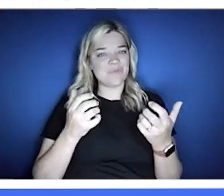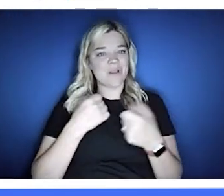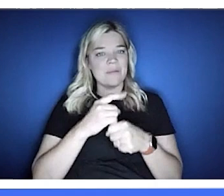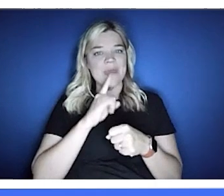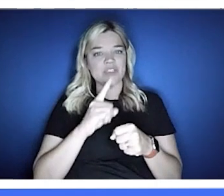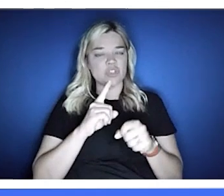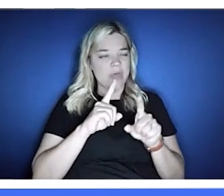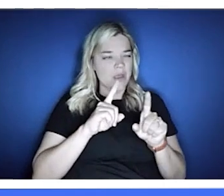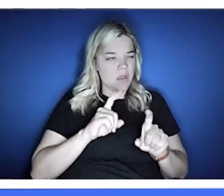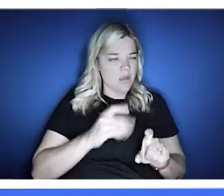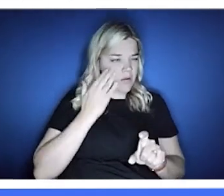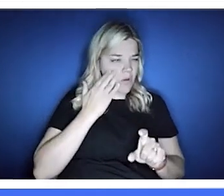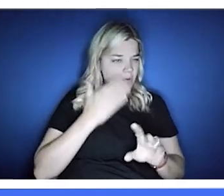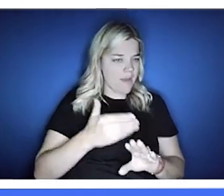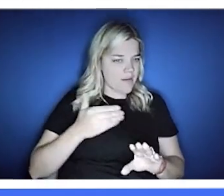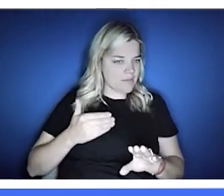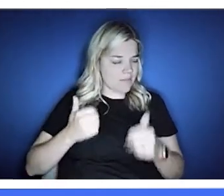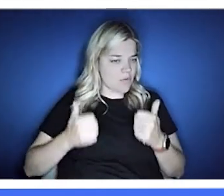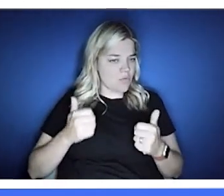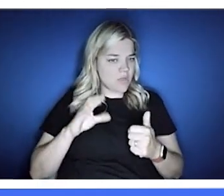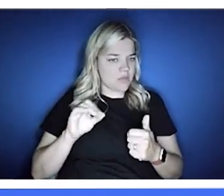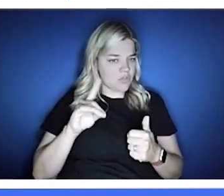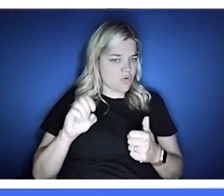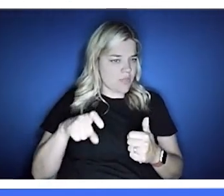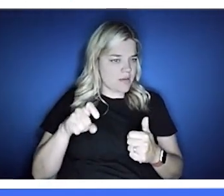that ahead of time and know which code they need if they need Braille copies.